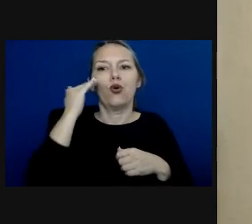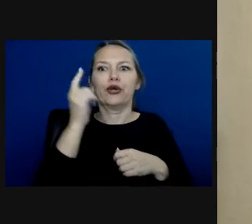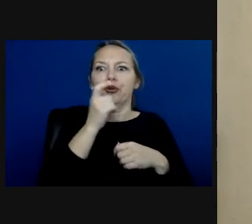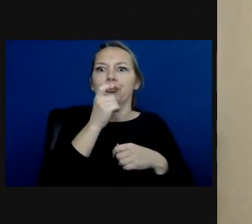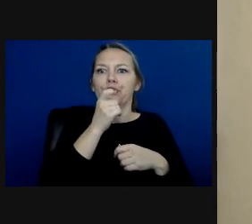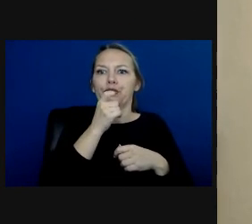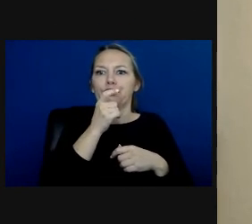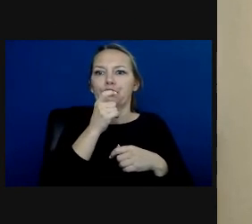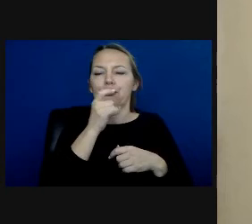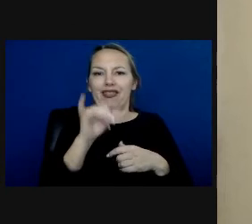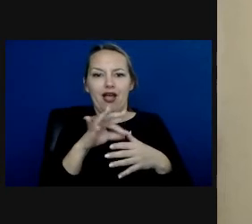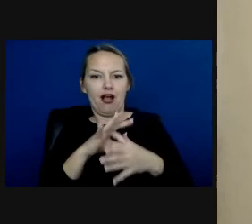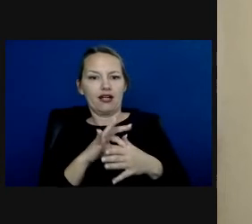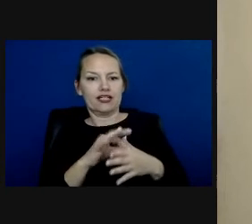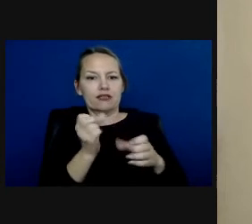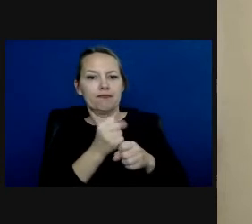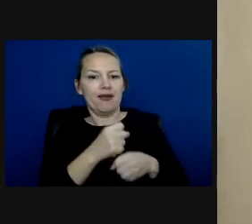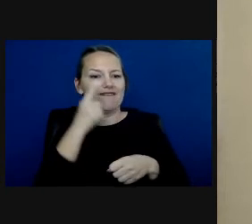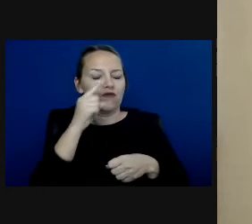for will help create the right type of content.